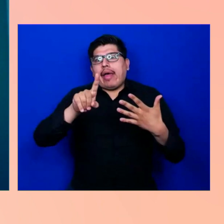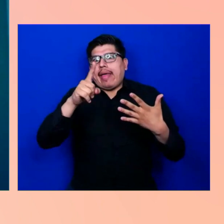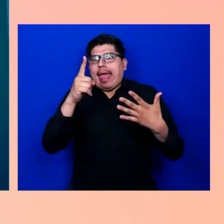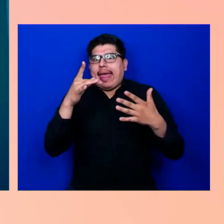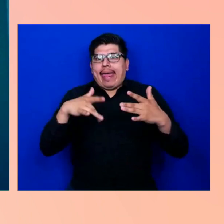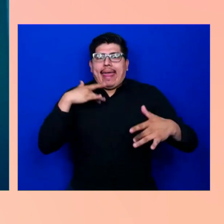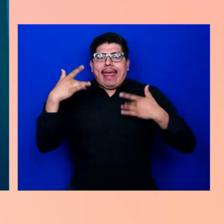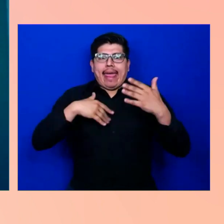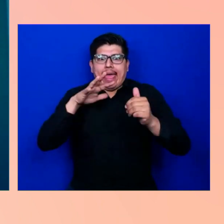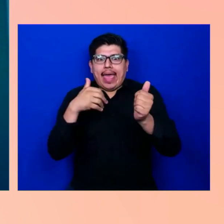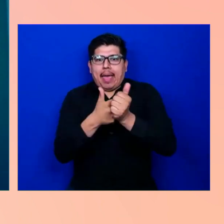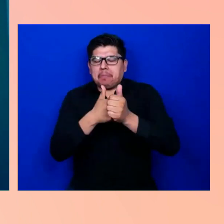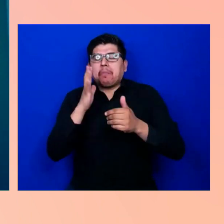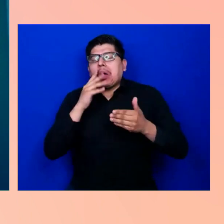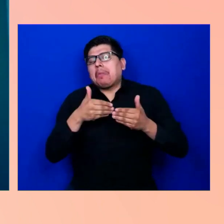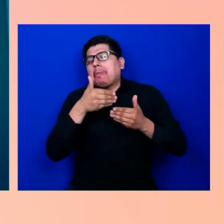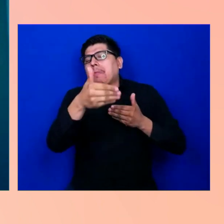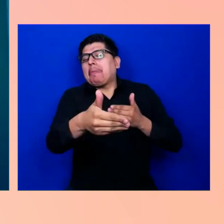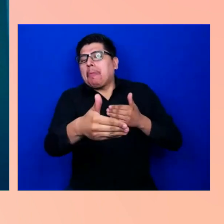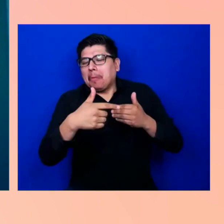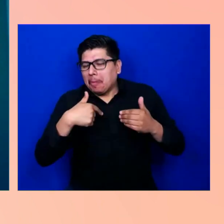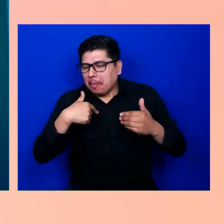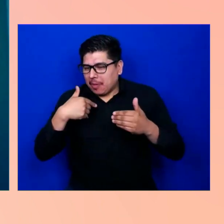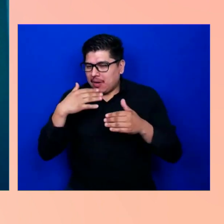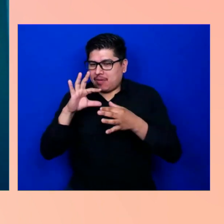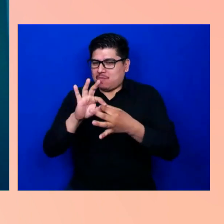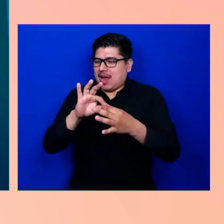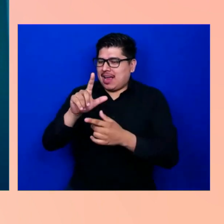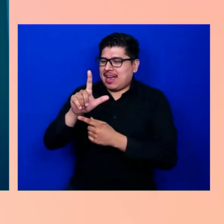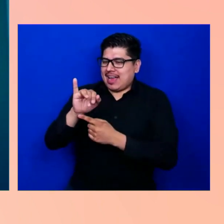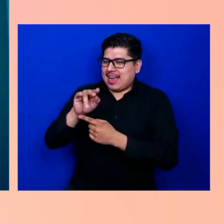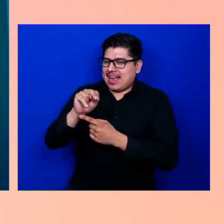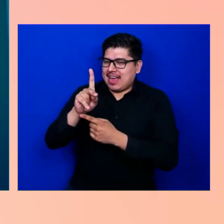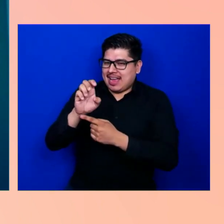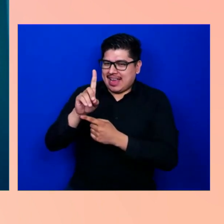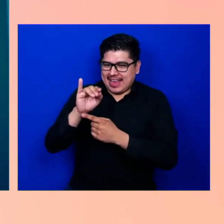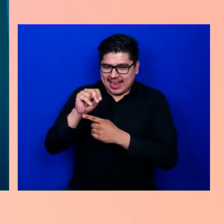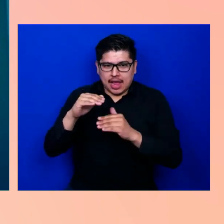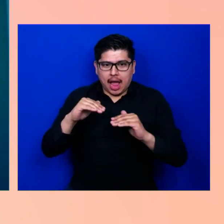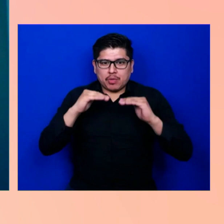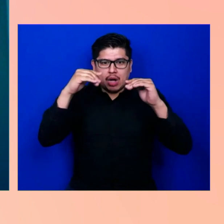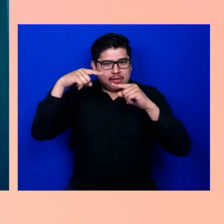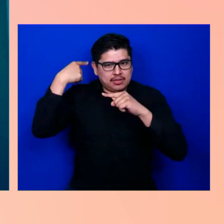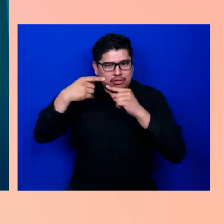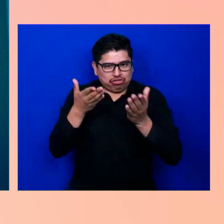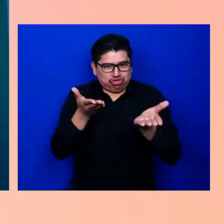LinkedIn will be upgrading to Cognitive Services, Image Analysis API.